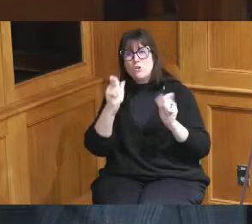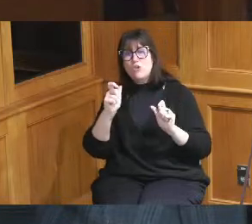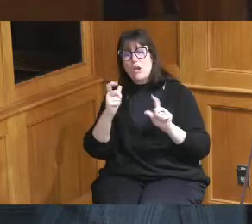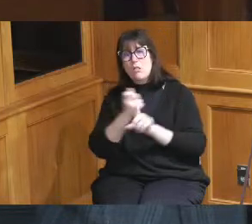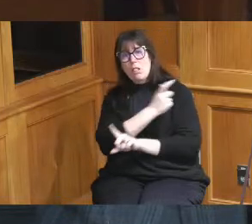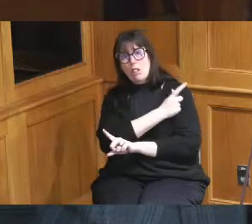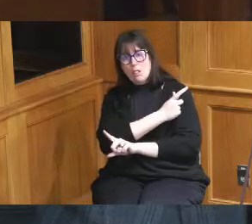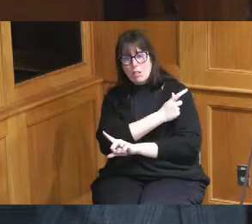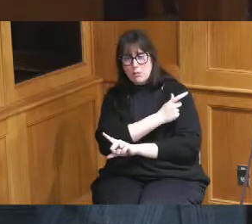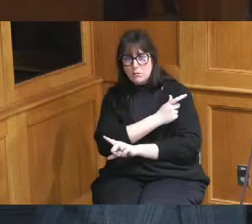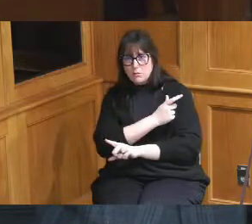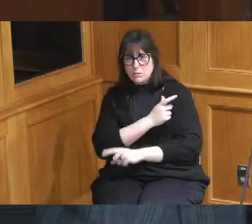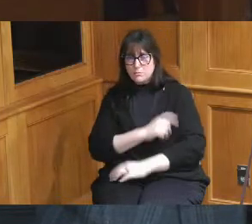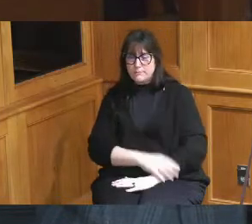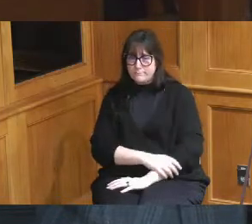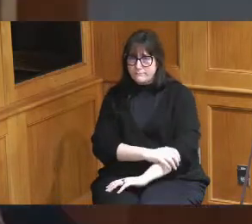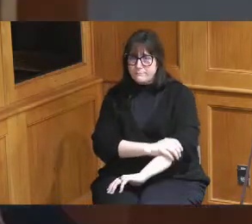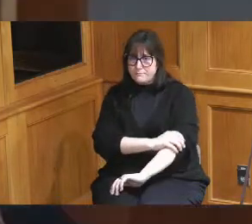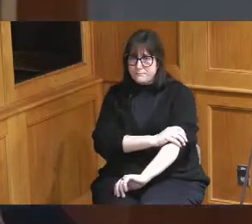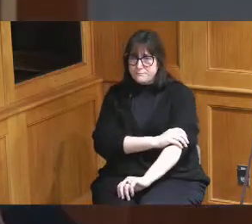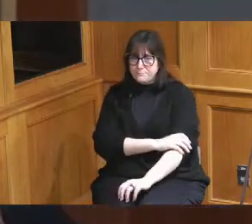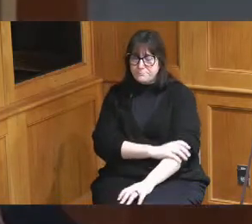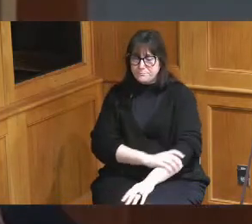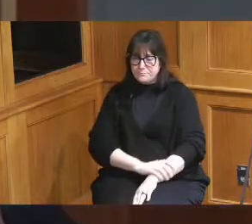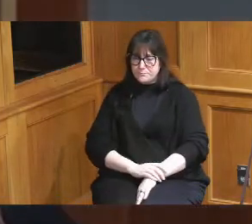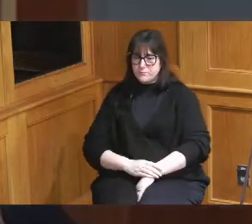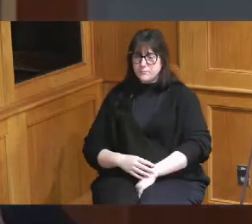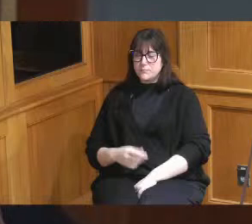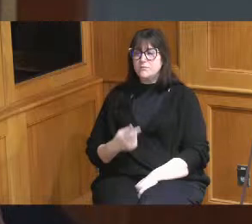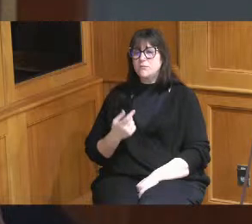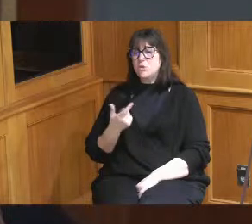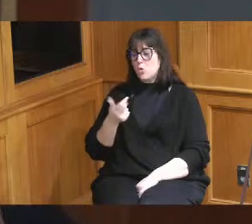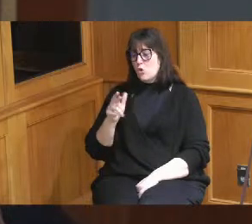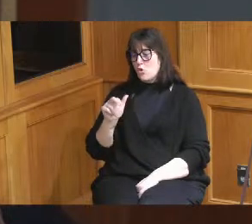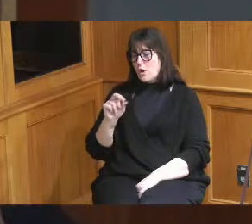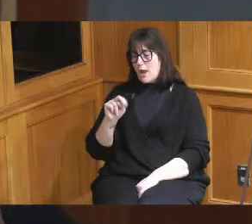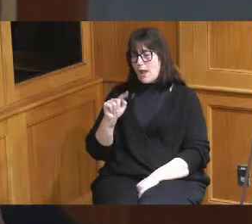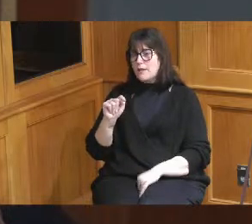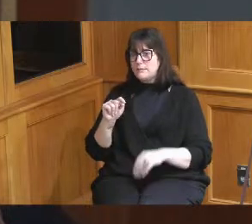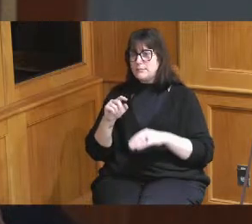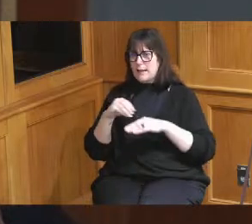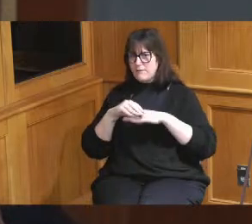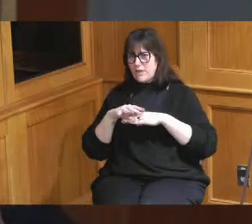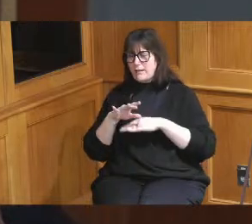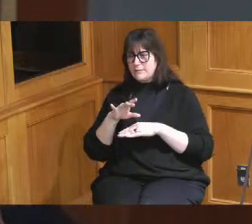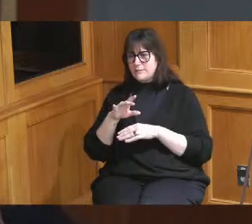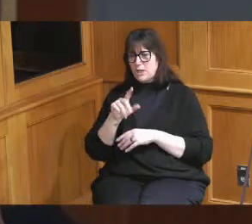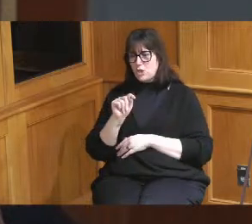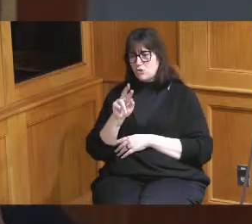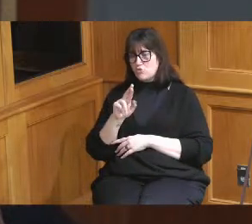so I think I think the the one grant that affects the 111 Tri County building is you have a doj